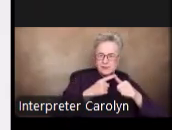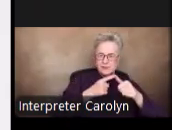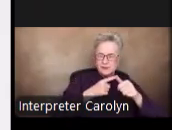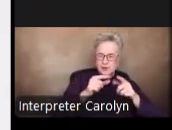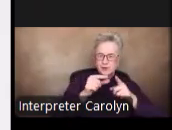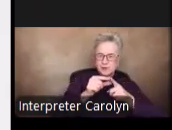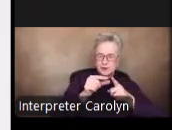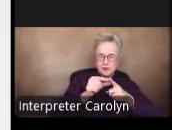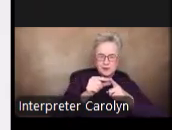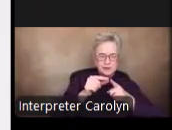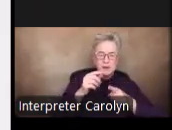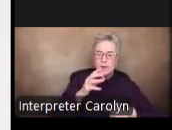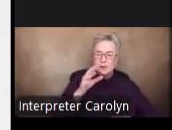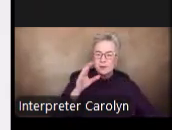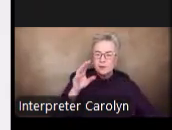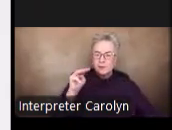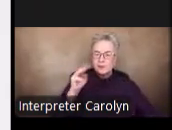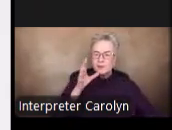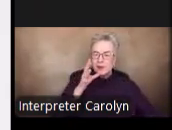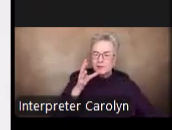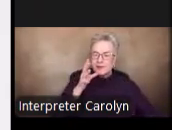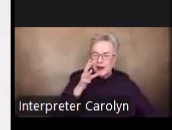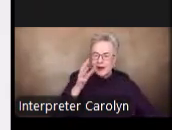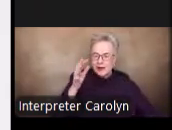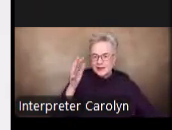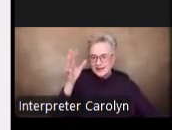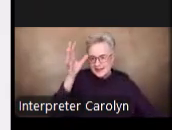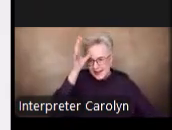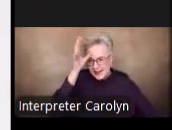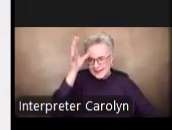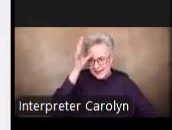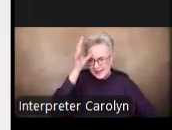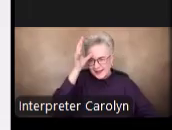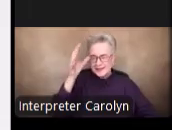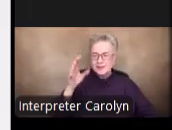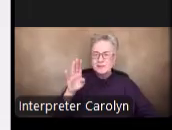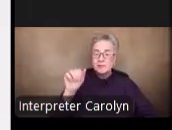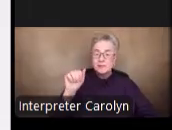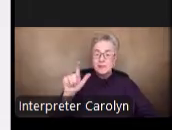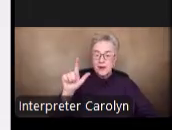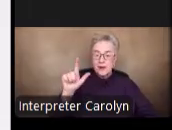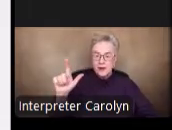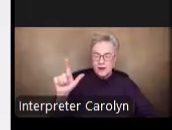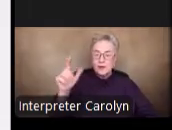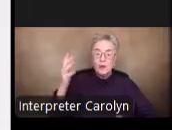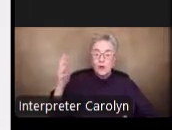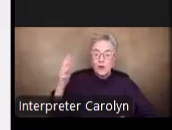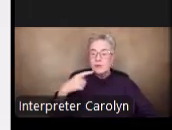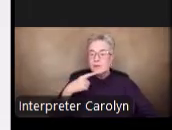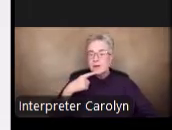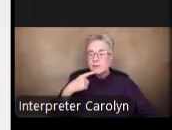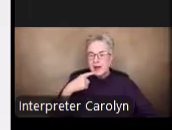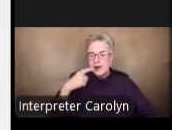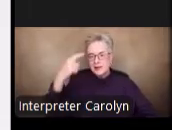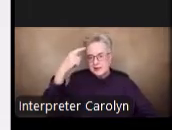So Mama, Dada ball, more or early signs for people, actions or needs.